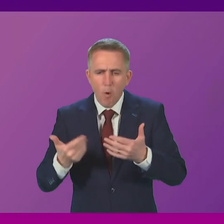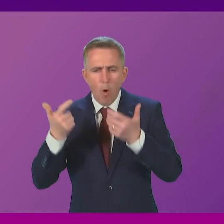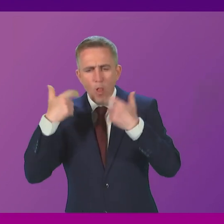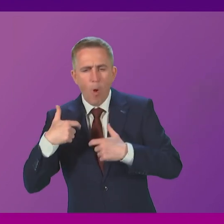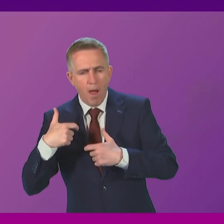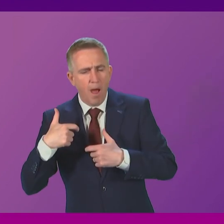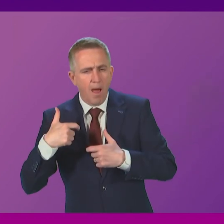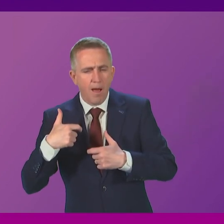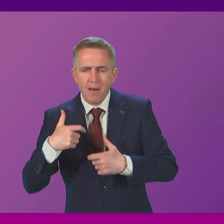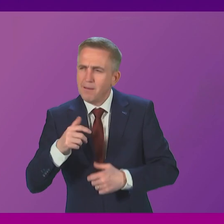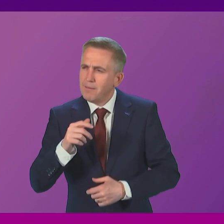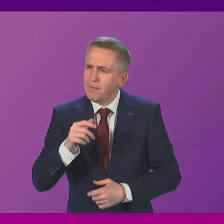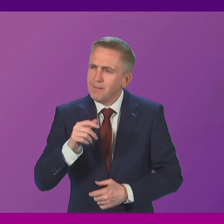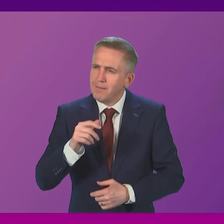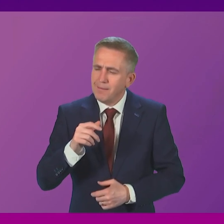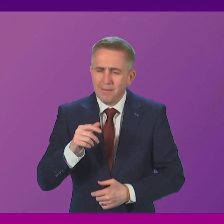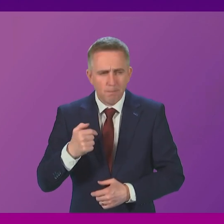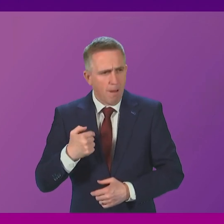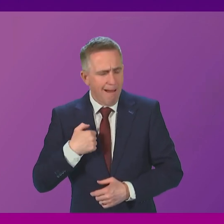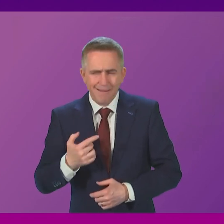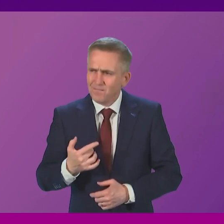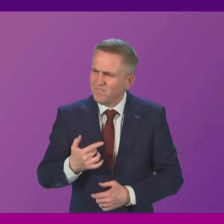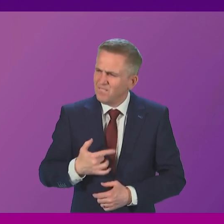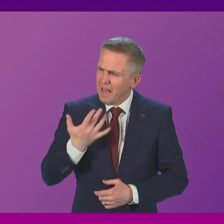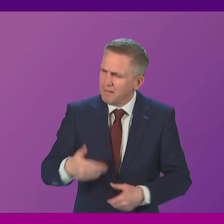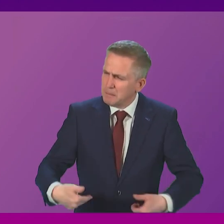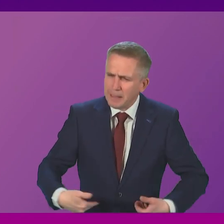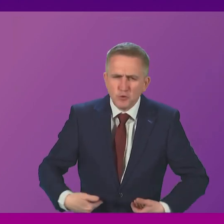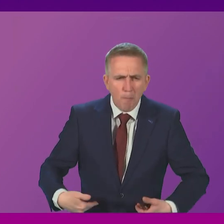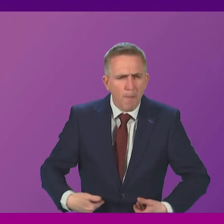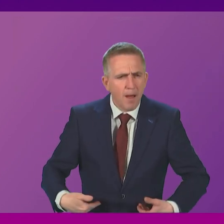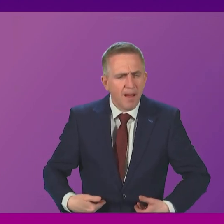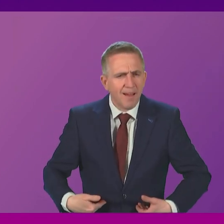I remember vividly the nerves that I felt in the pit of my stomach on the day that I